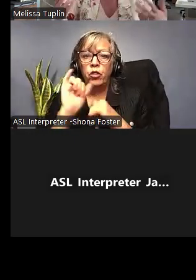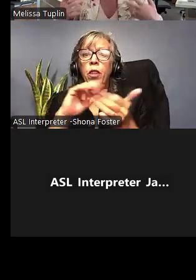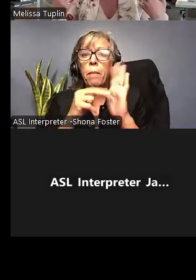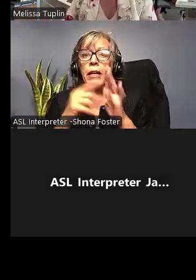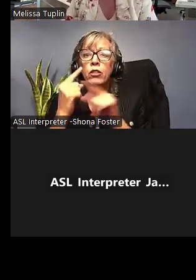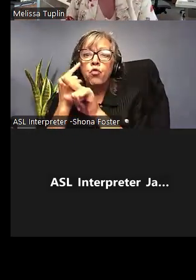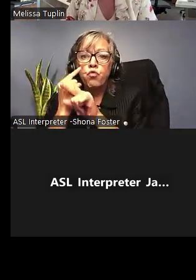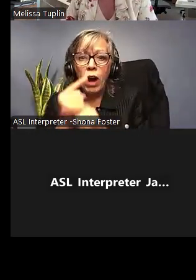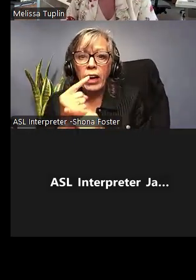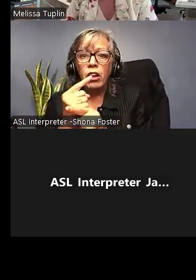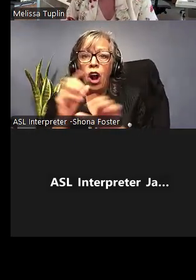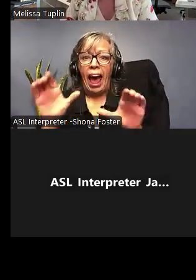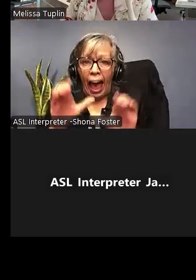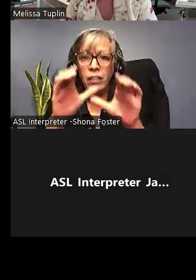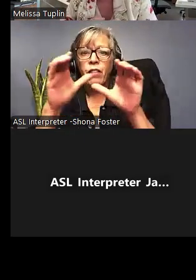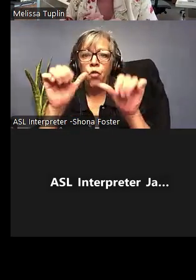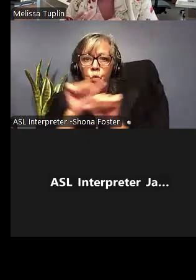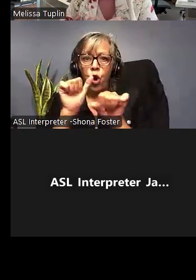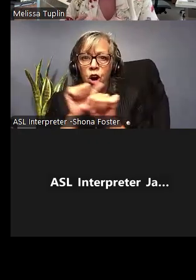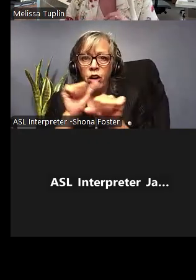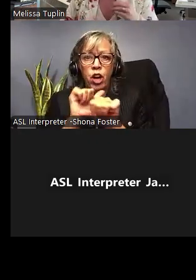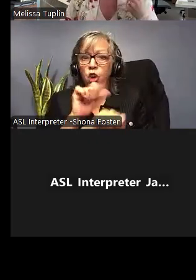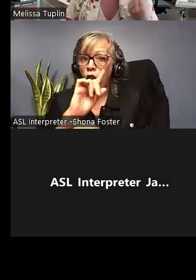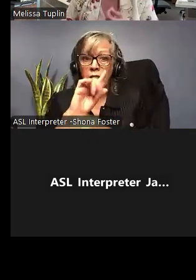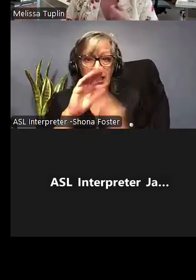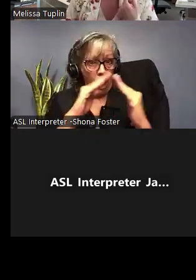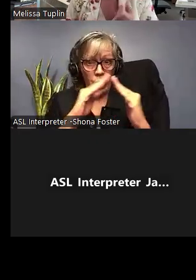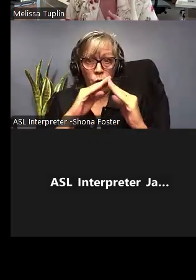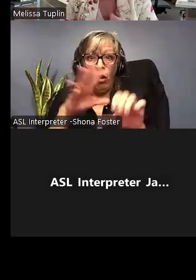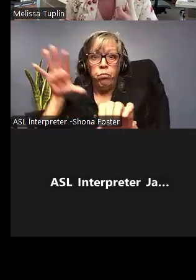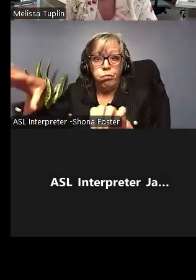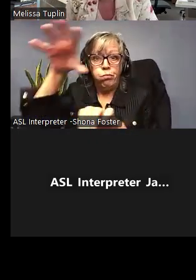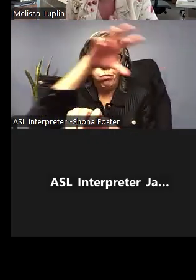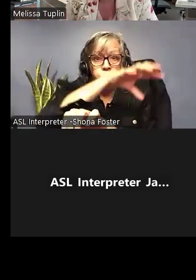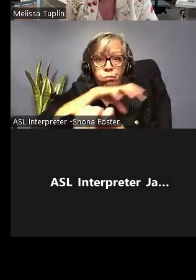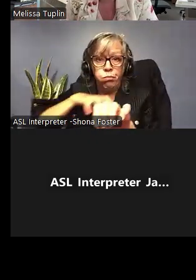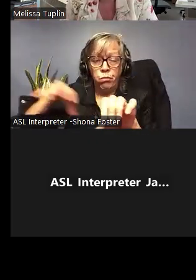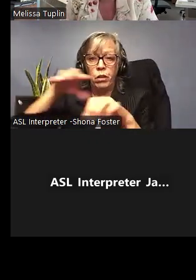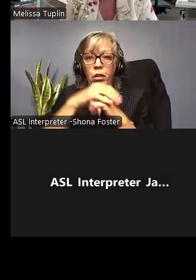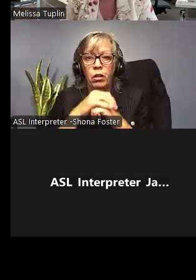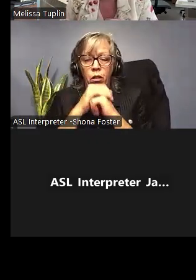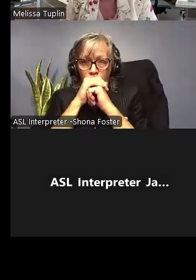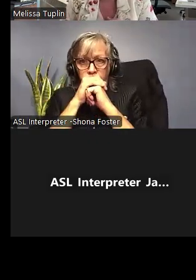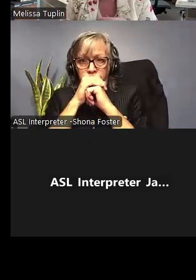active intentional work outside of the downtown. This is not intended to push organizations to add